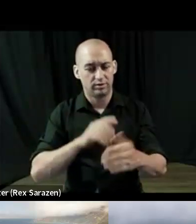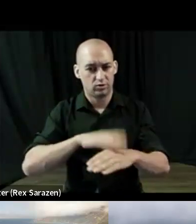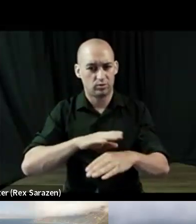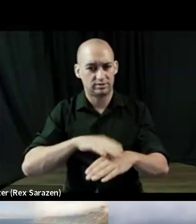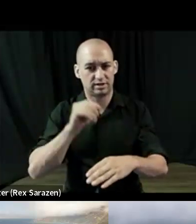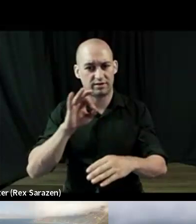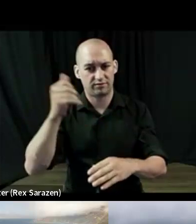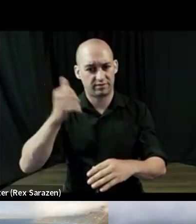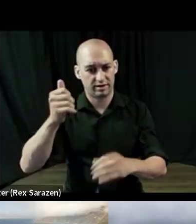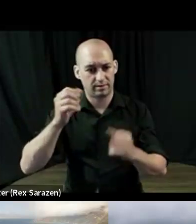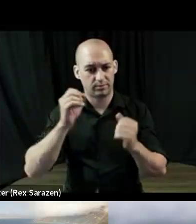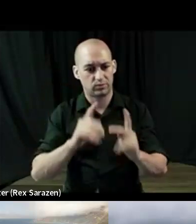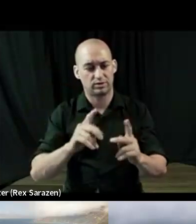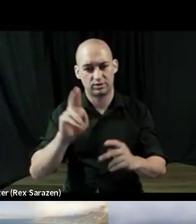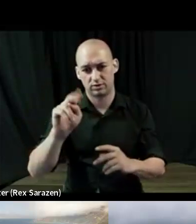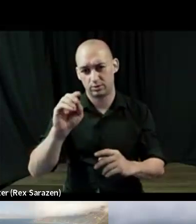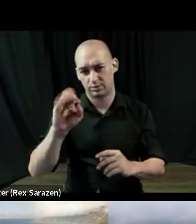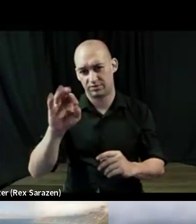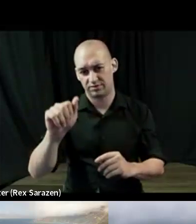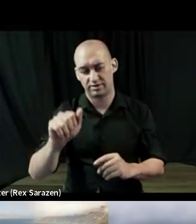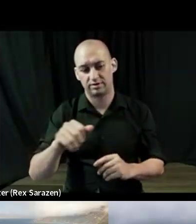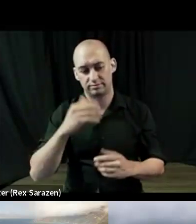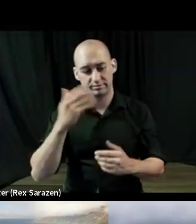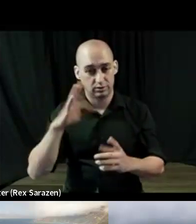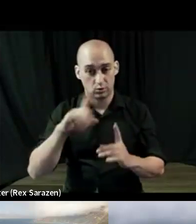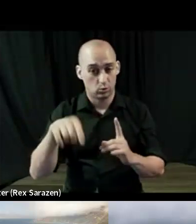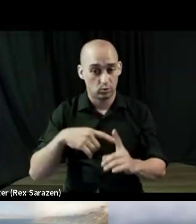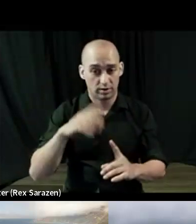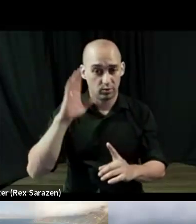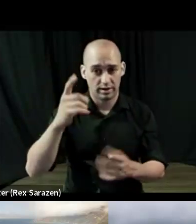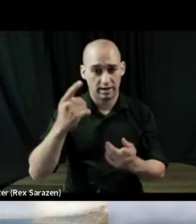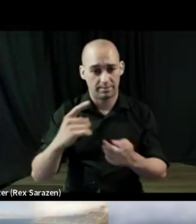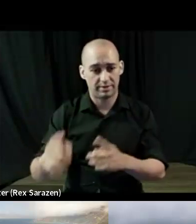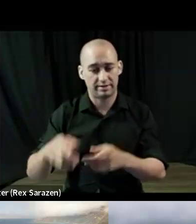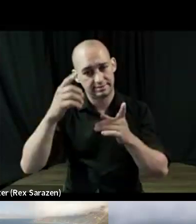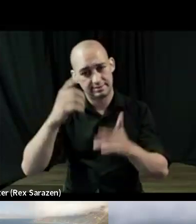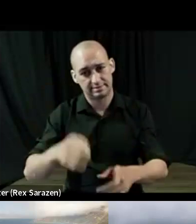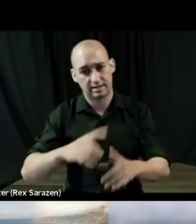focus was going to be, and to determine how it might. Different from the State Capacity Grant